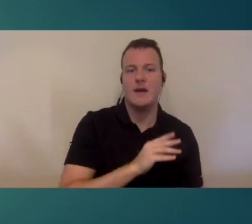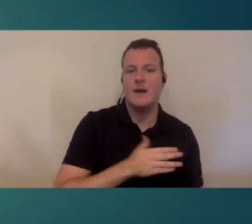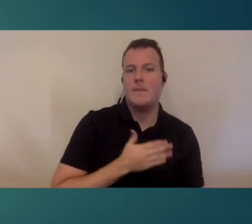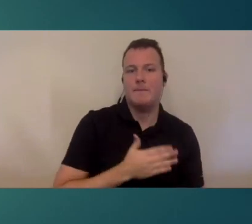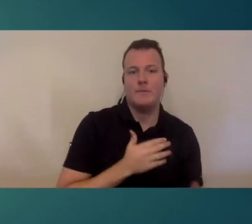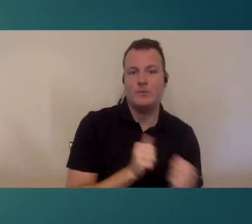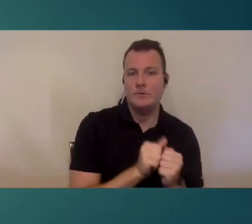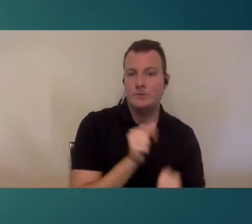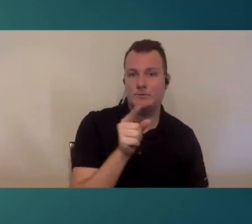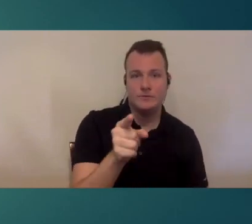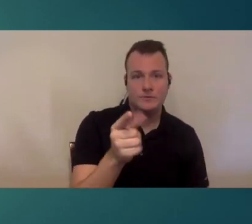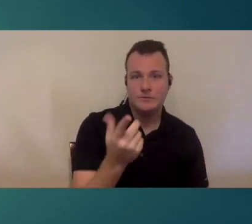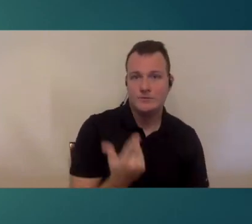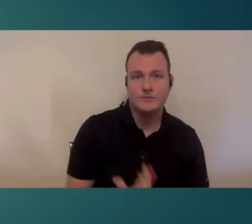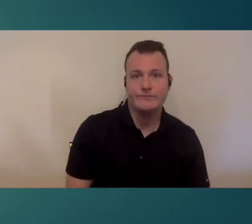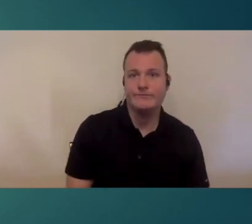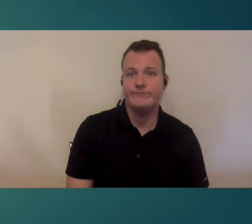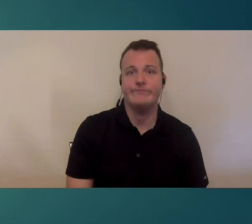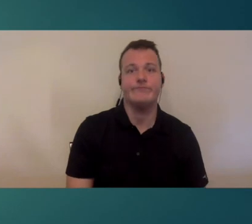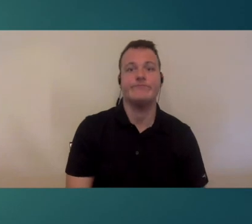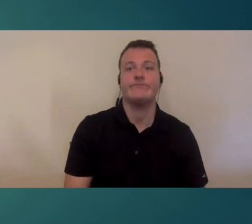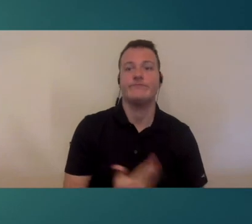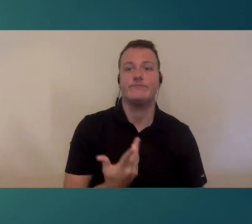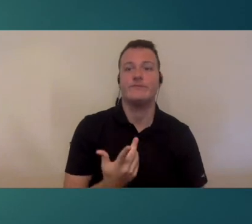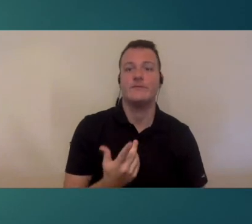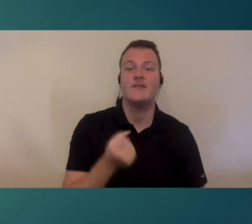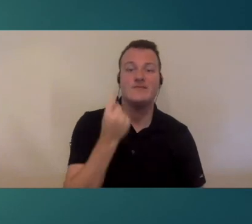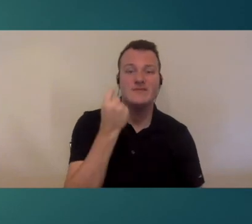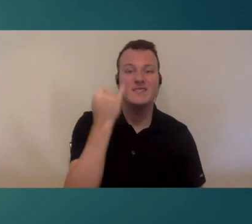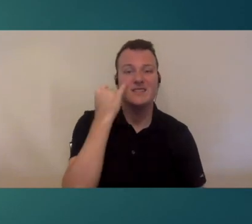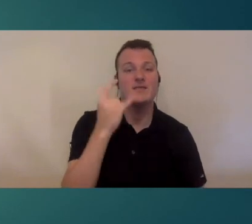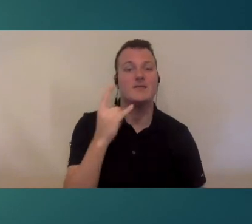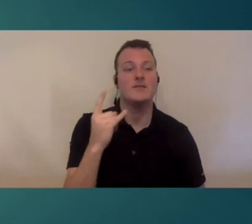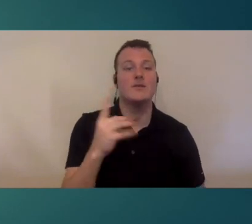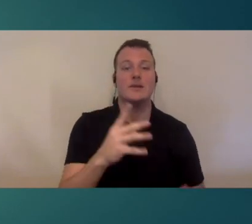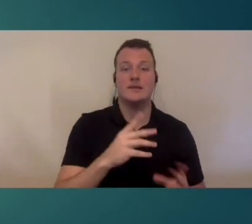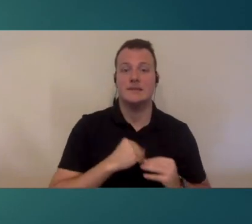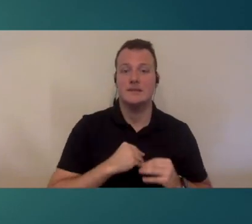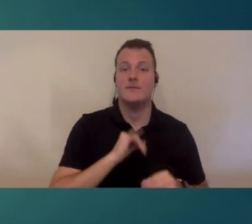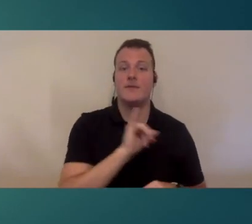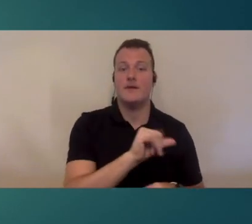you. So you know, part of accepting a position, it's a professional decision.